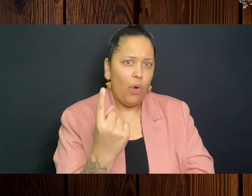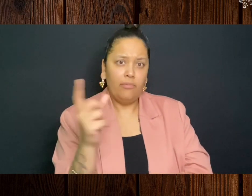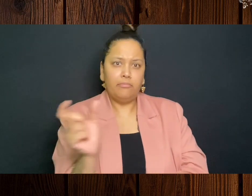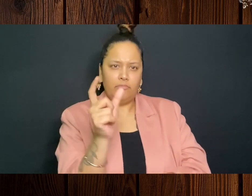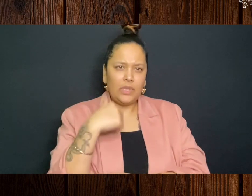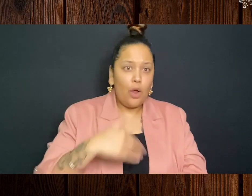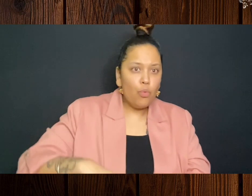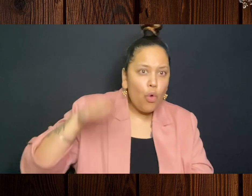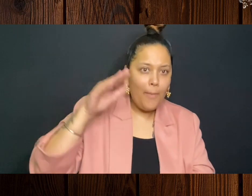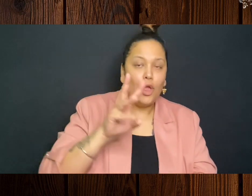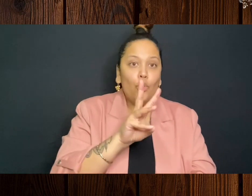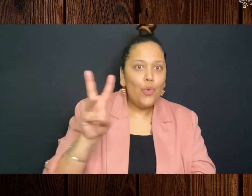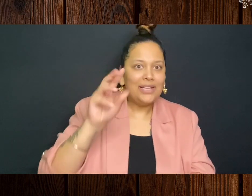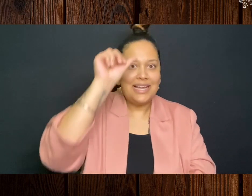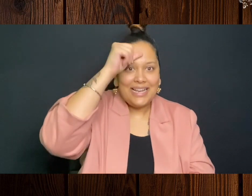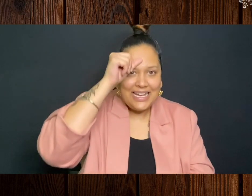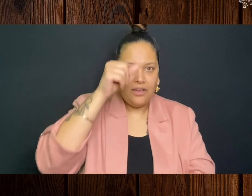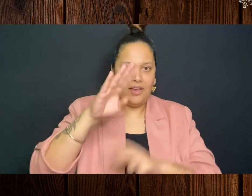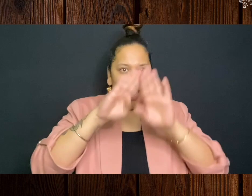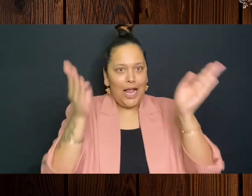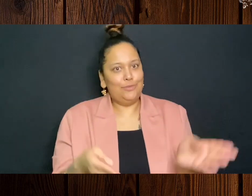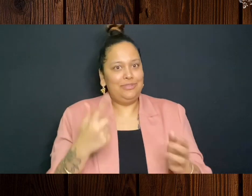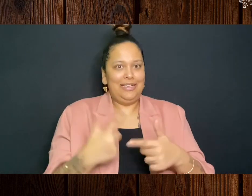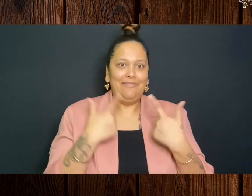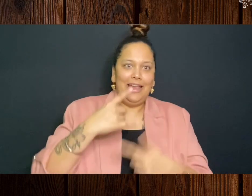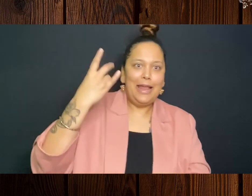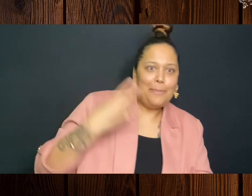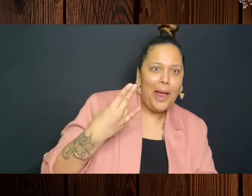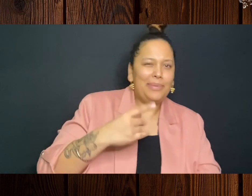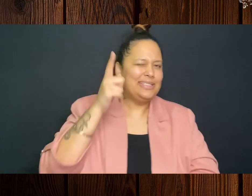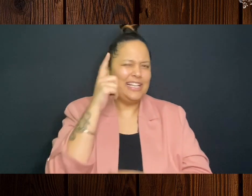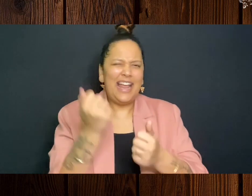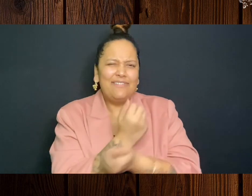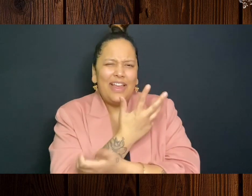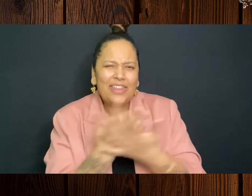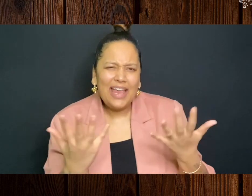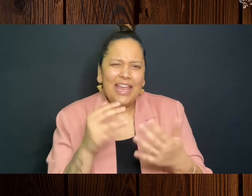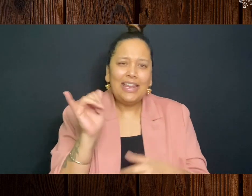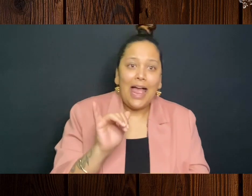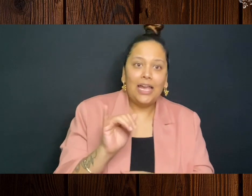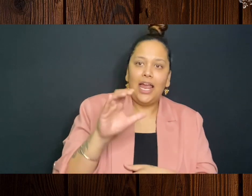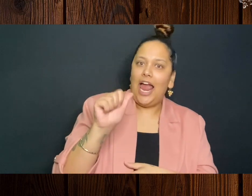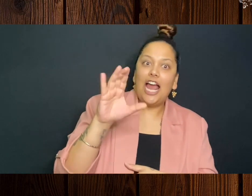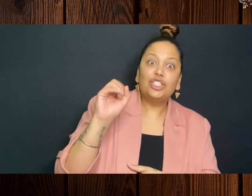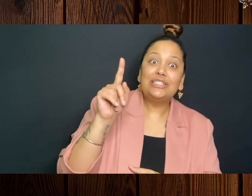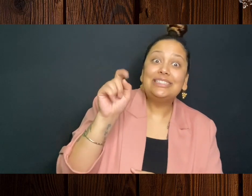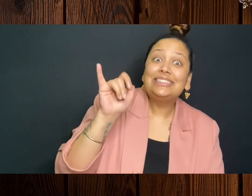a West Indie household, listen to hip hop, listen to rock, listen to like everything, and then I love acoustic music,